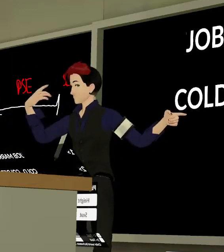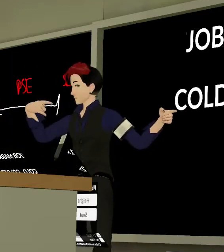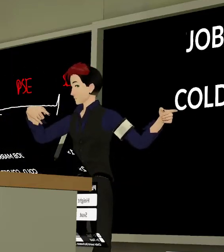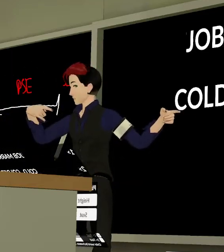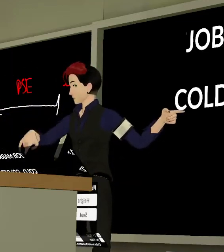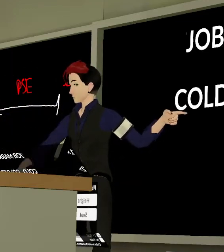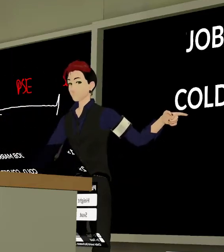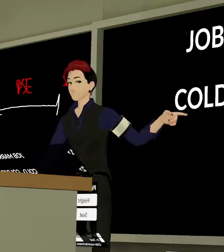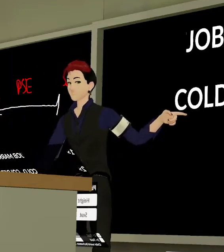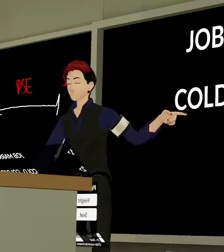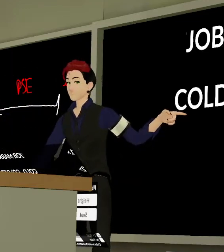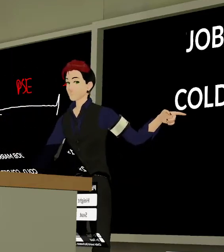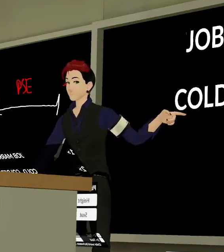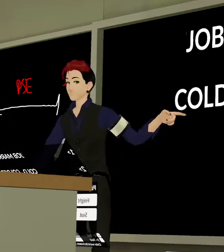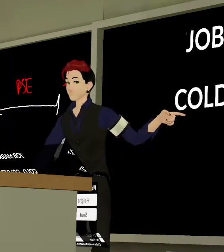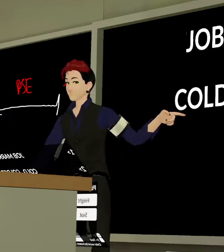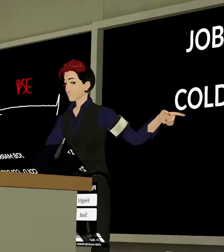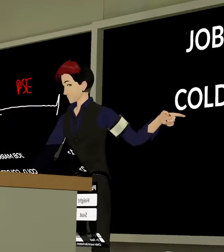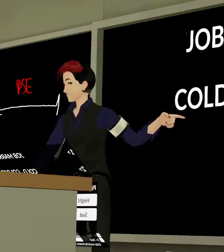you know the sign ?